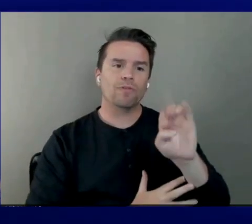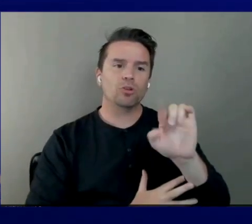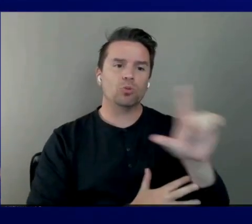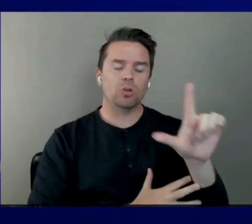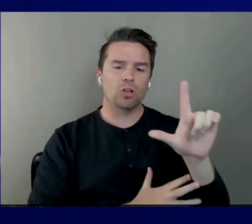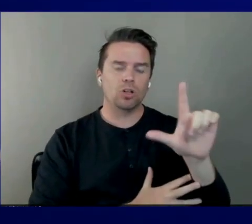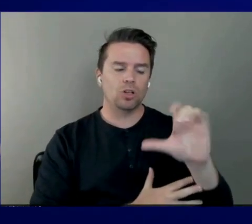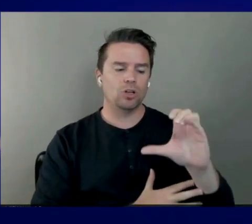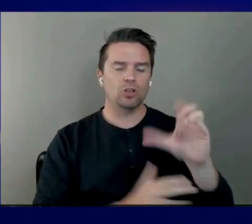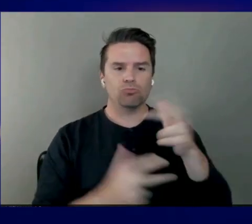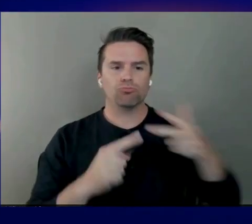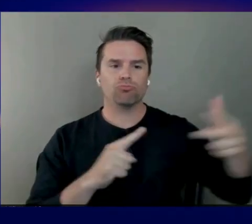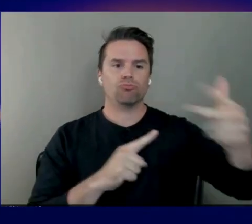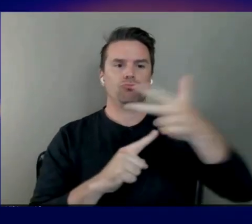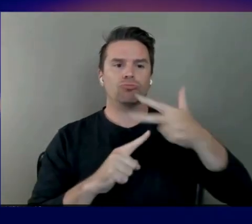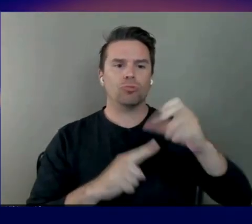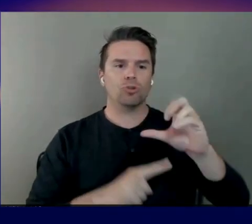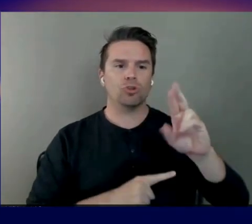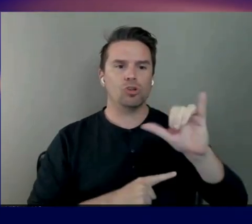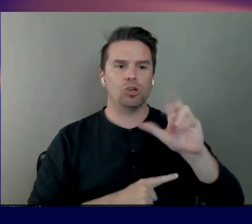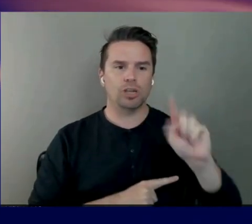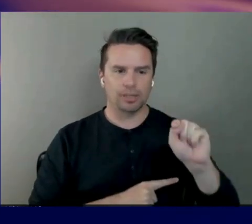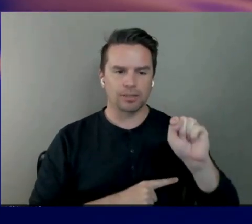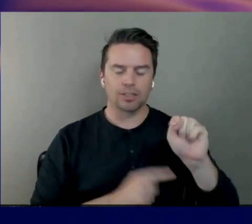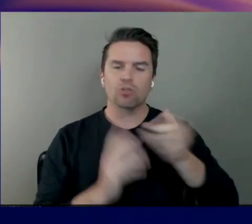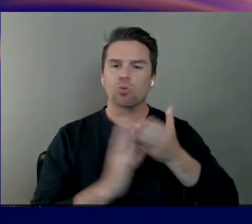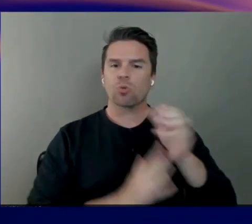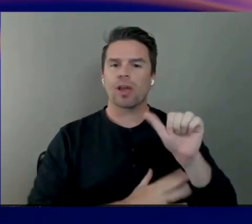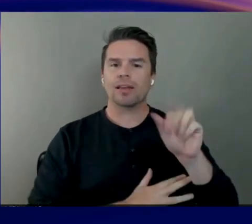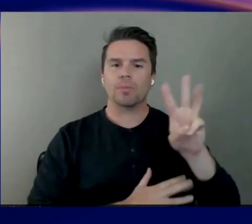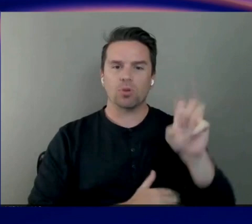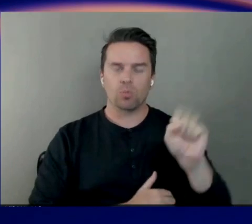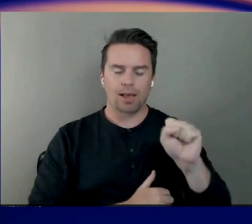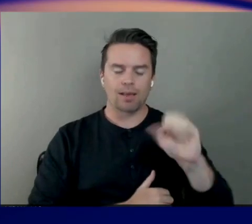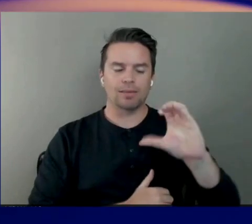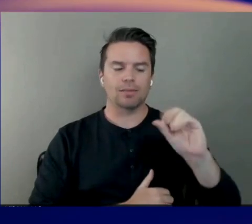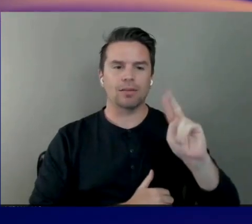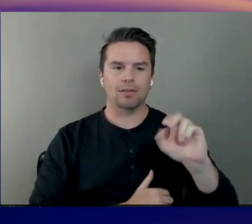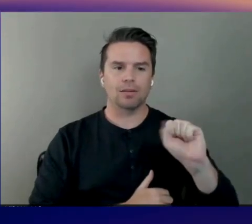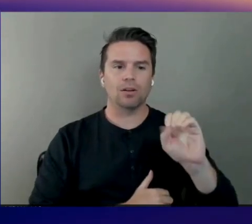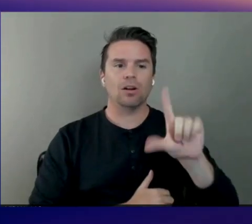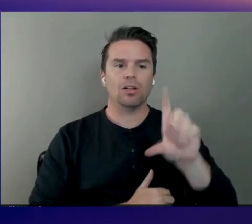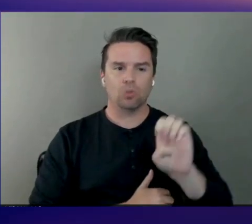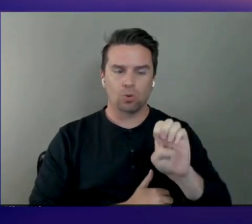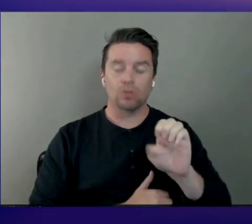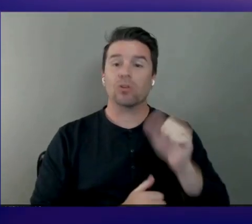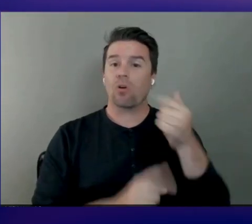So every month we release new races from which the top three racers